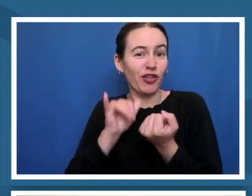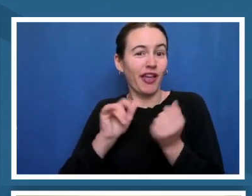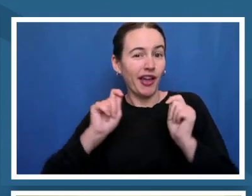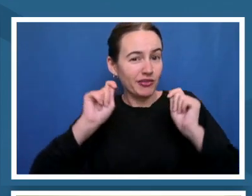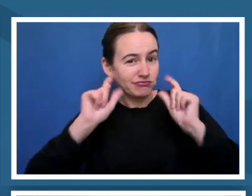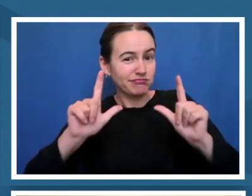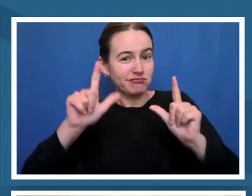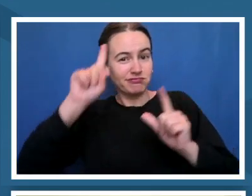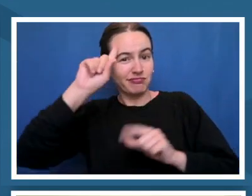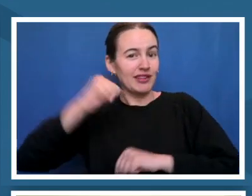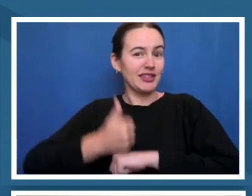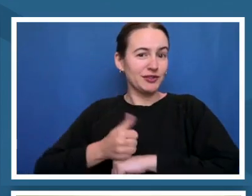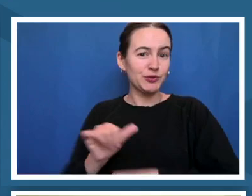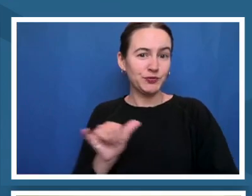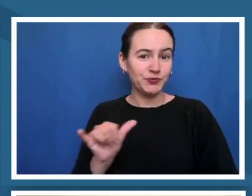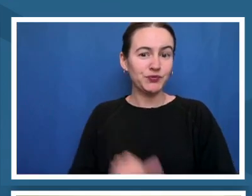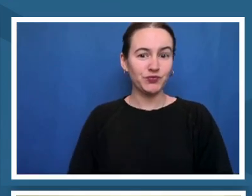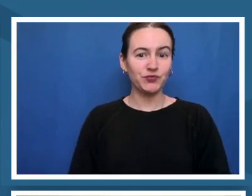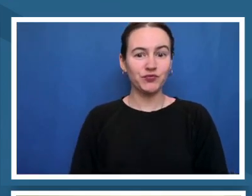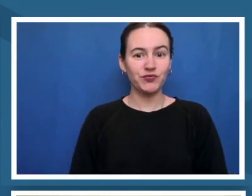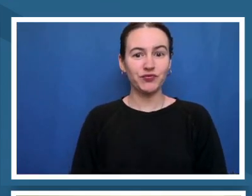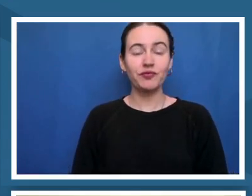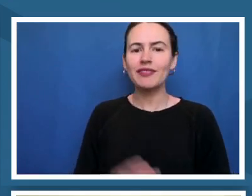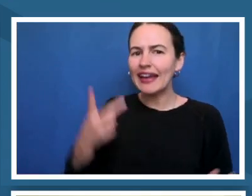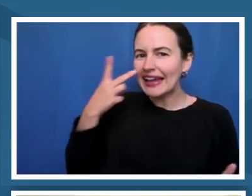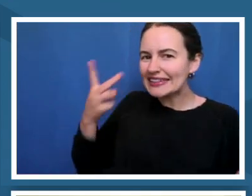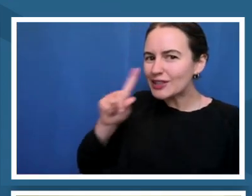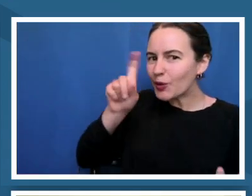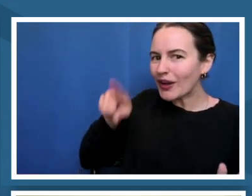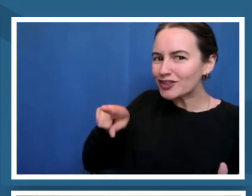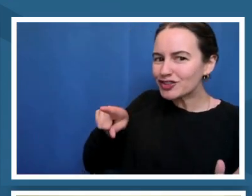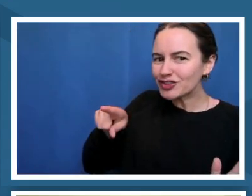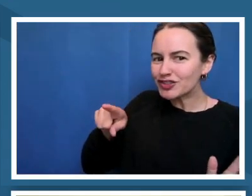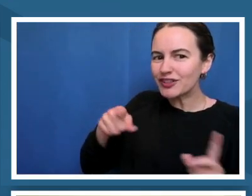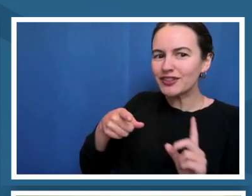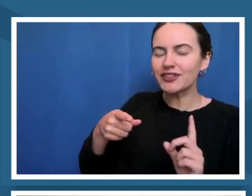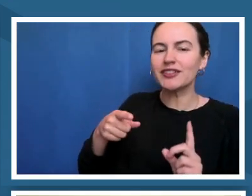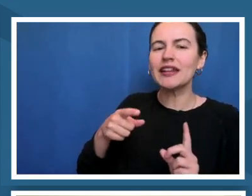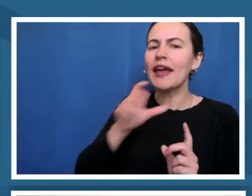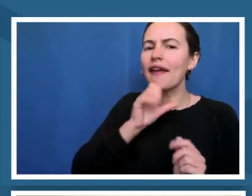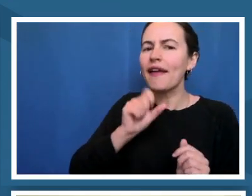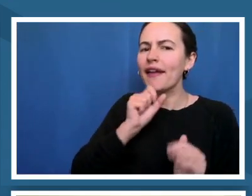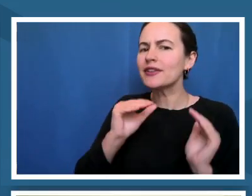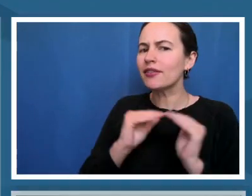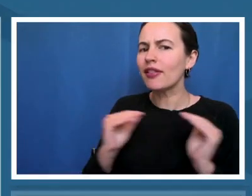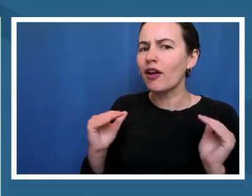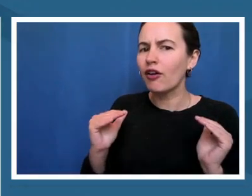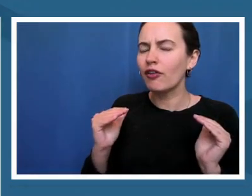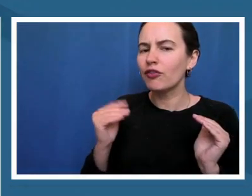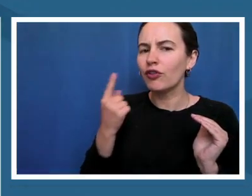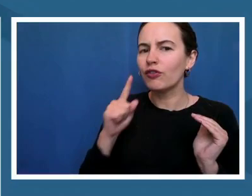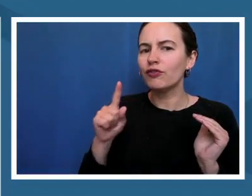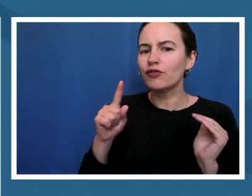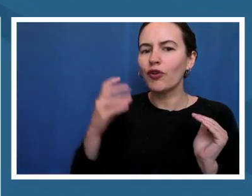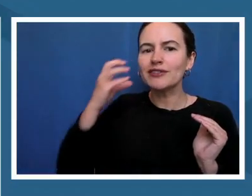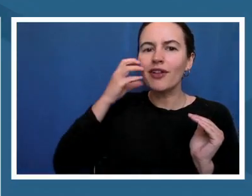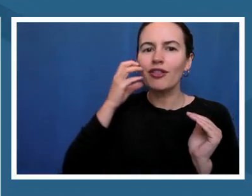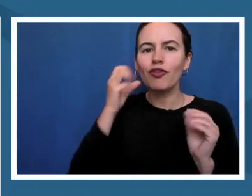um and then i see there's a question in the q a from aaron about what age levels do you do this cell phone exploding